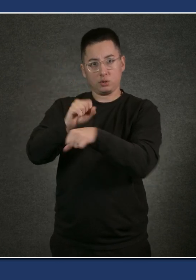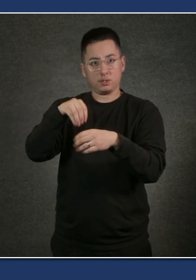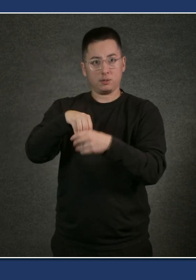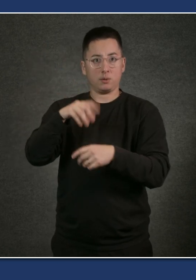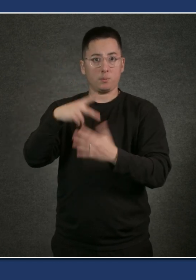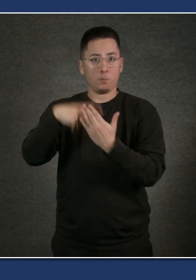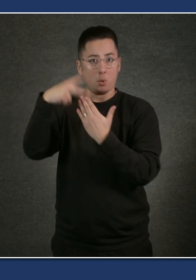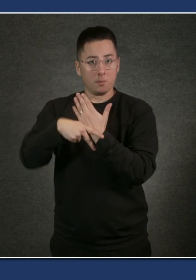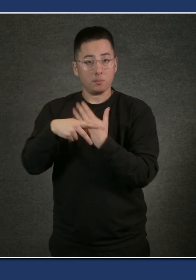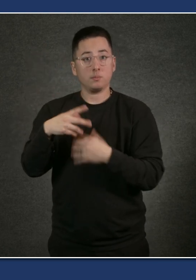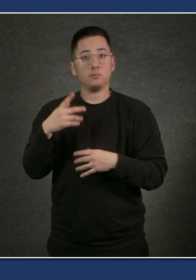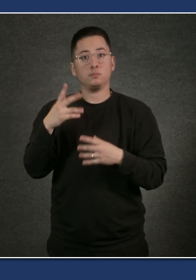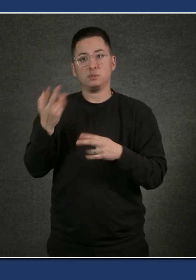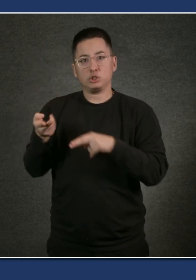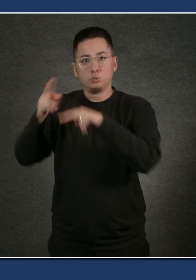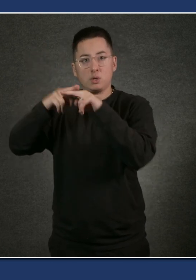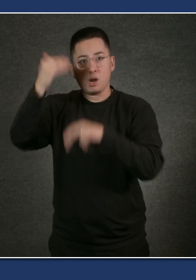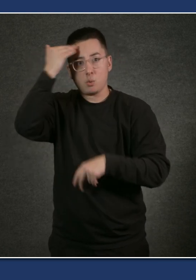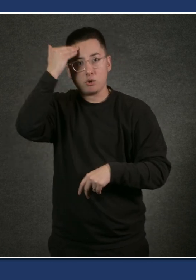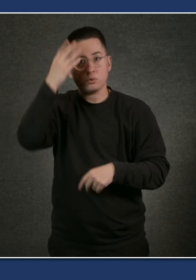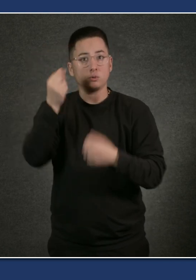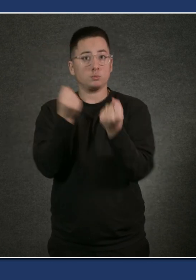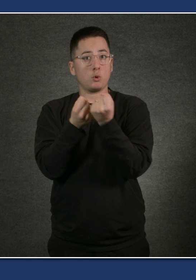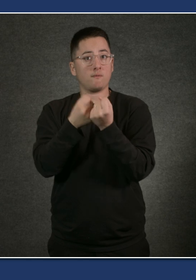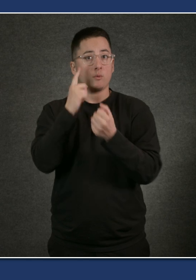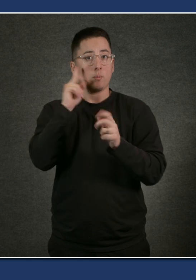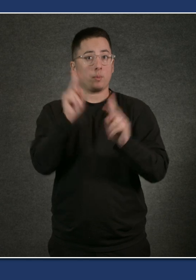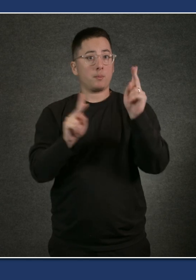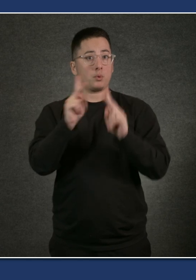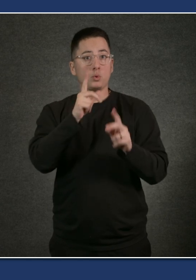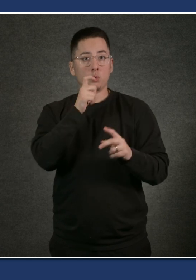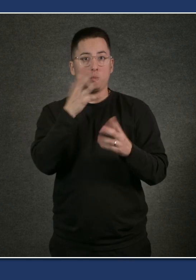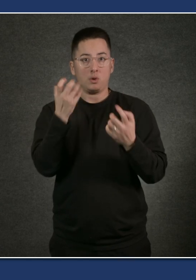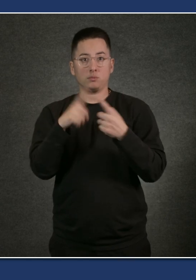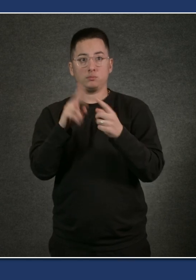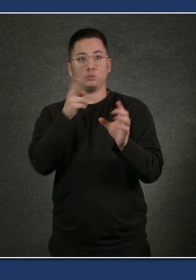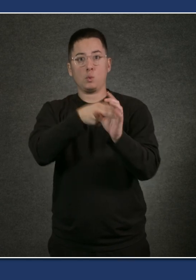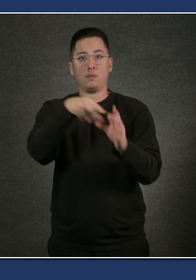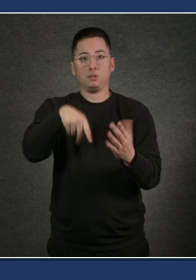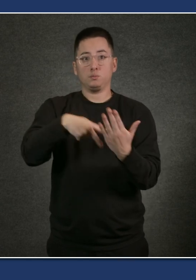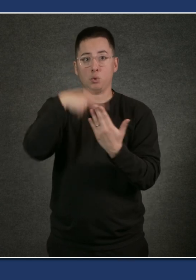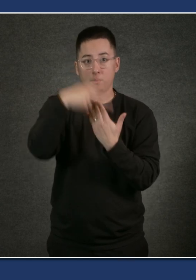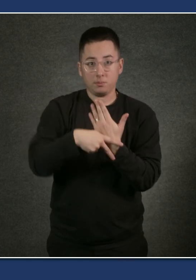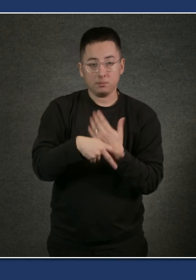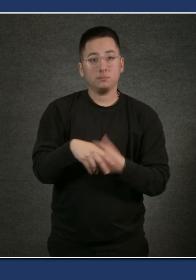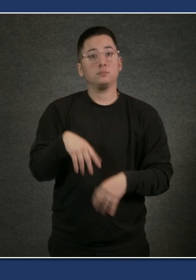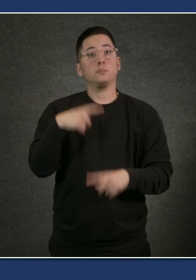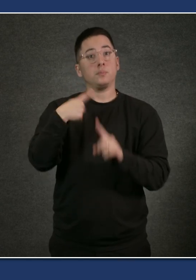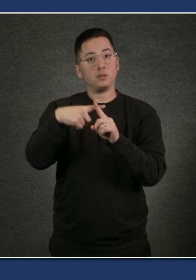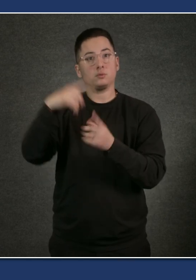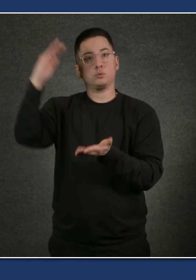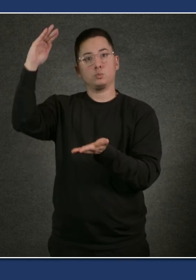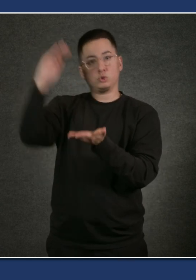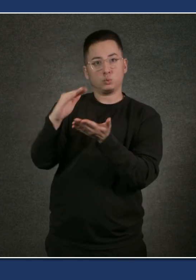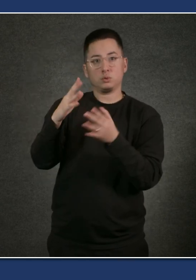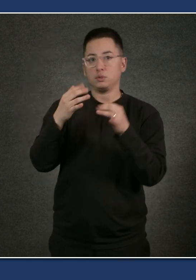for individuals who want to join the program and reduce the individual administrative burdens that we face.